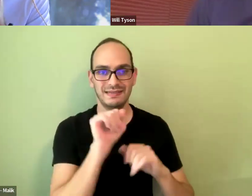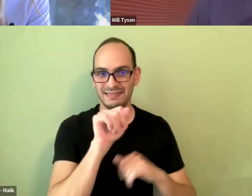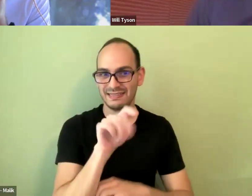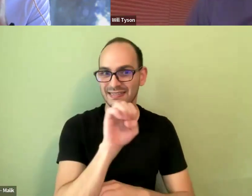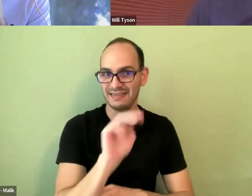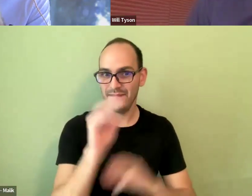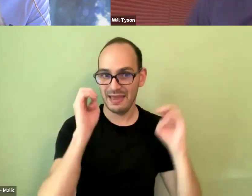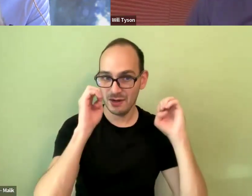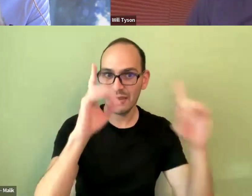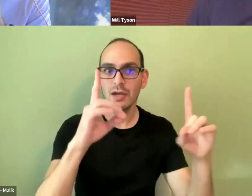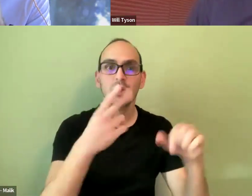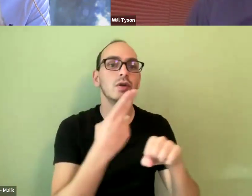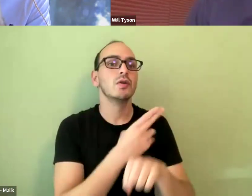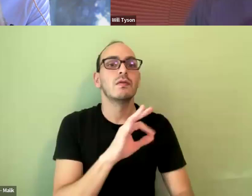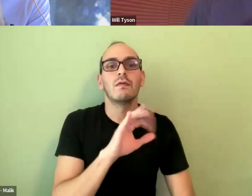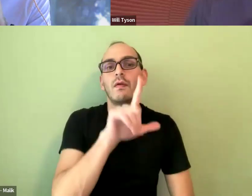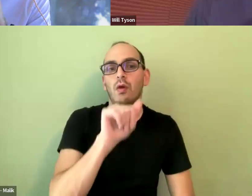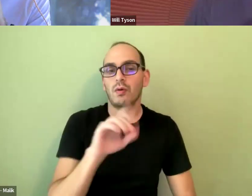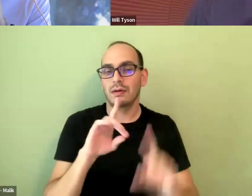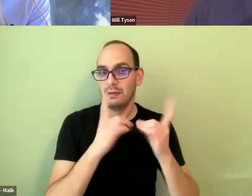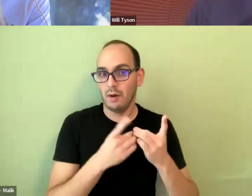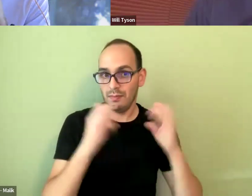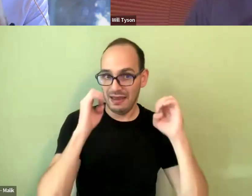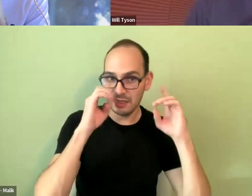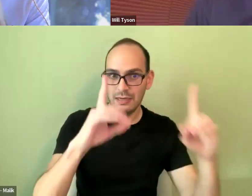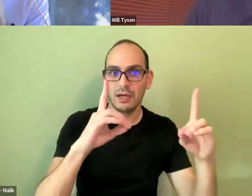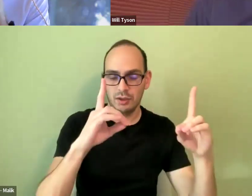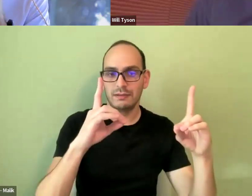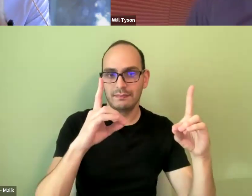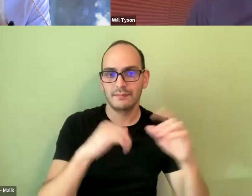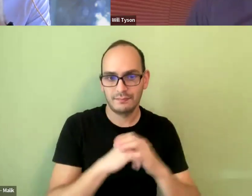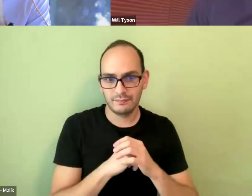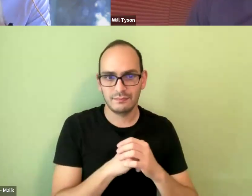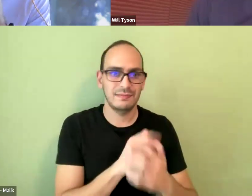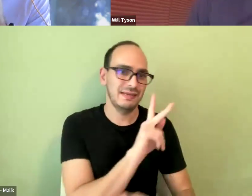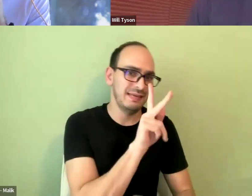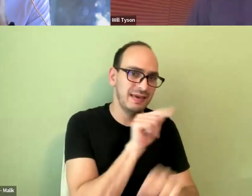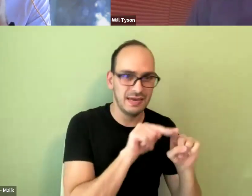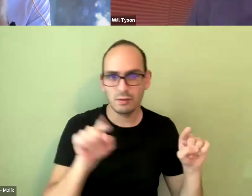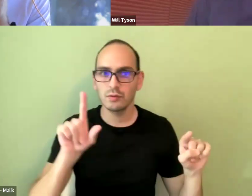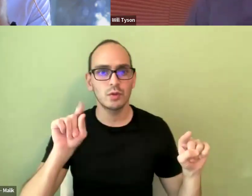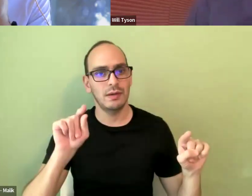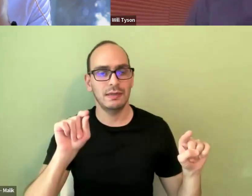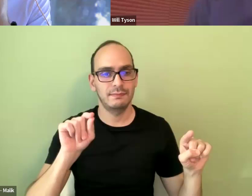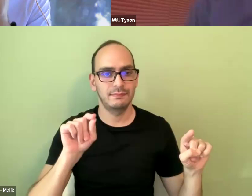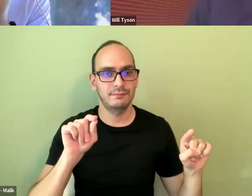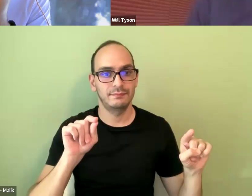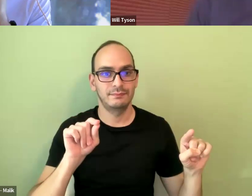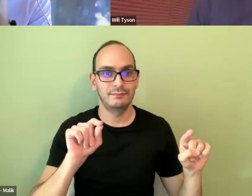I was using Florida Department of education K through 20 education data warehouse.